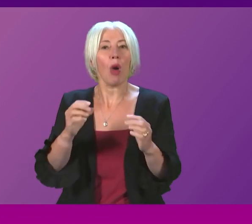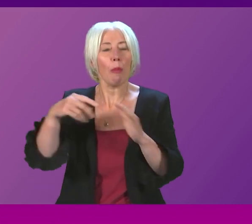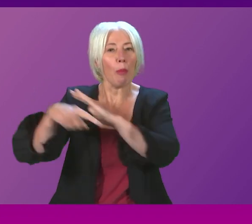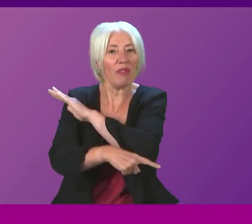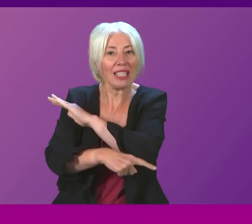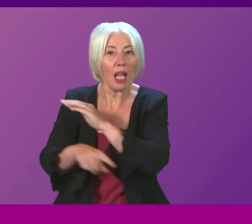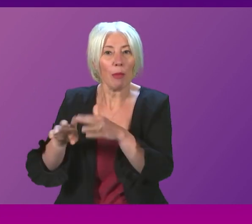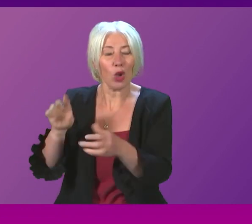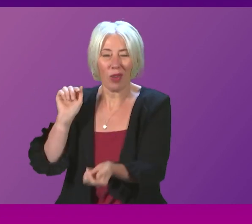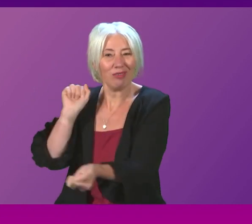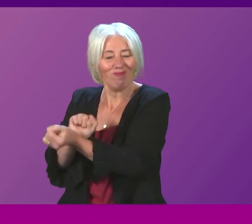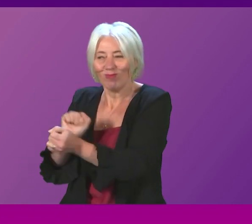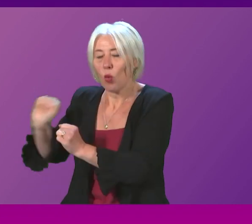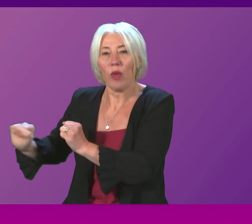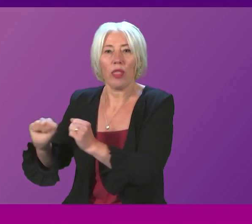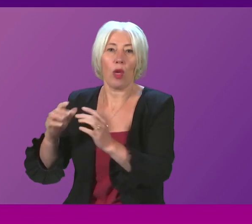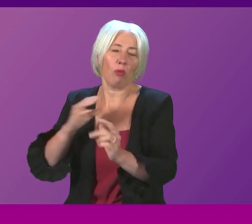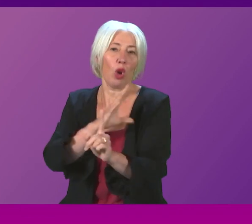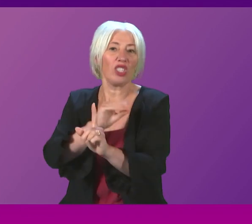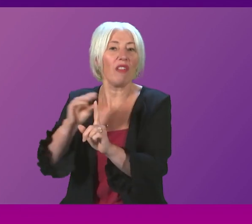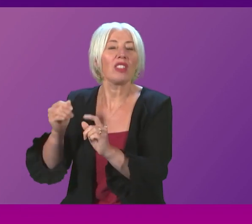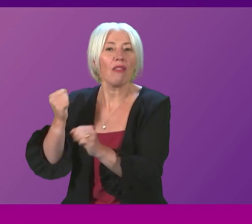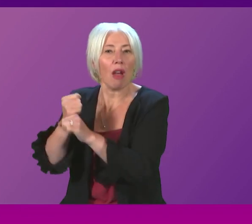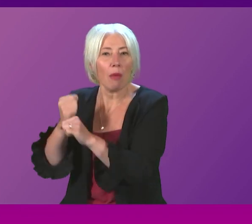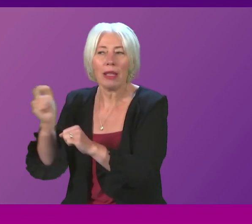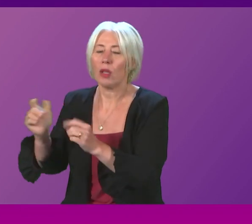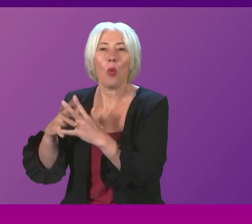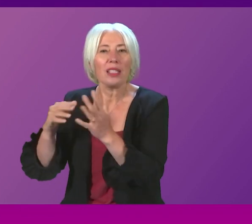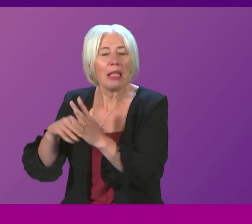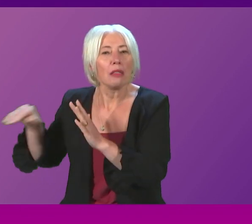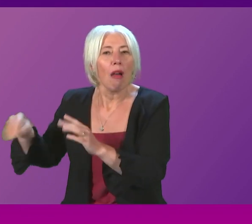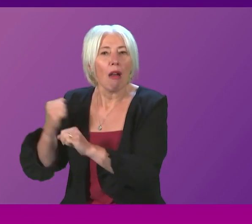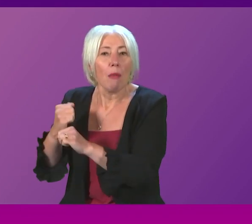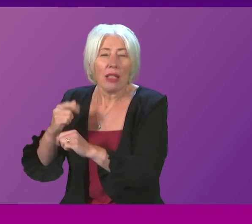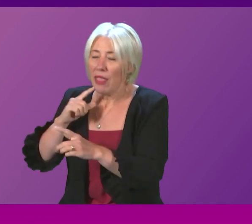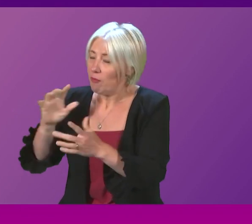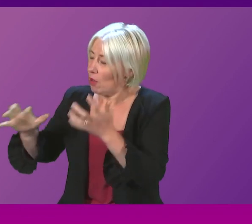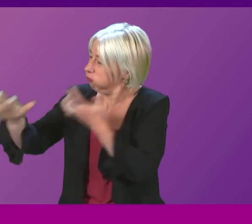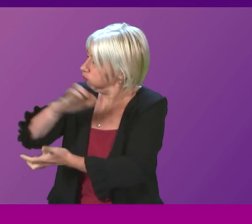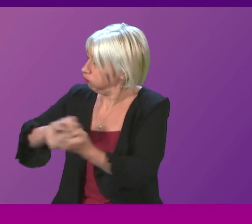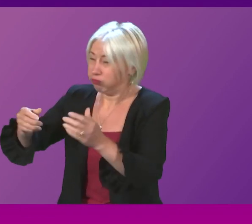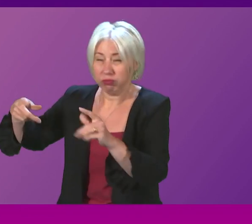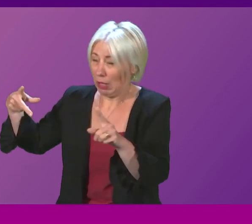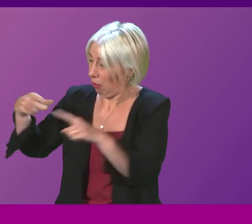and a Tory Government that has caused economic chaos and savage reductions in real terms in our budget.